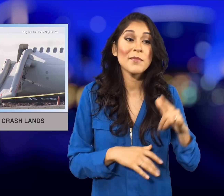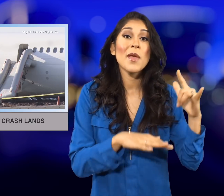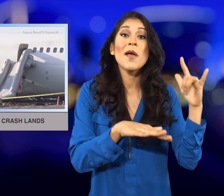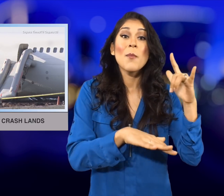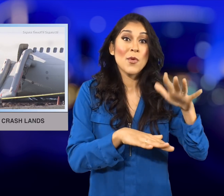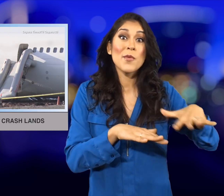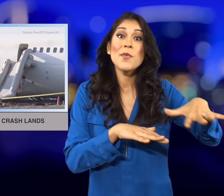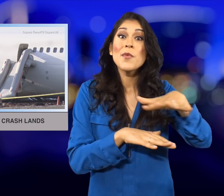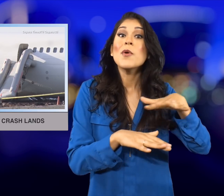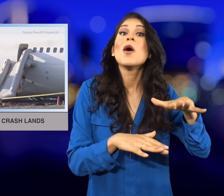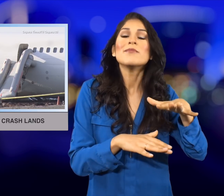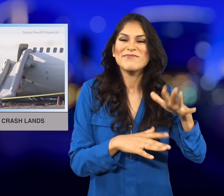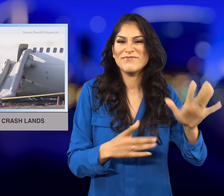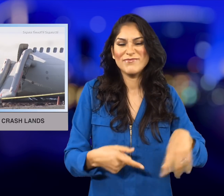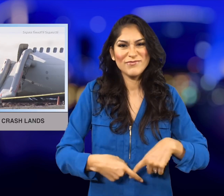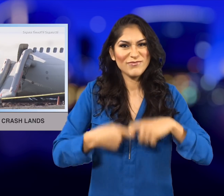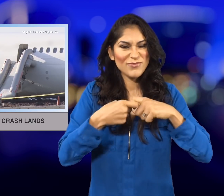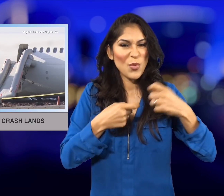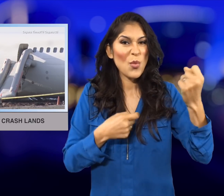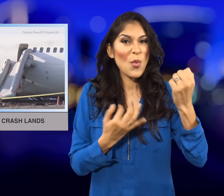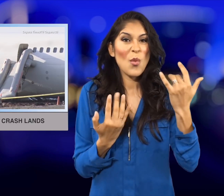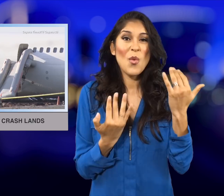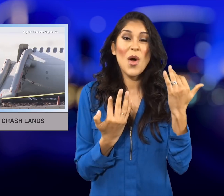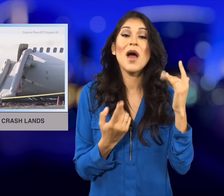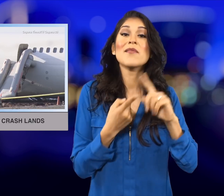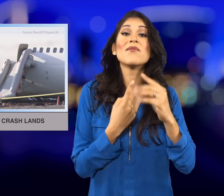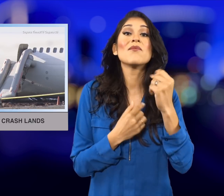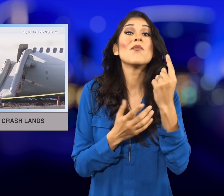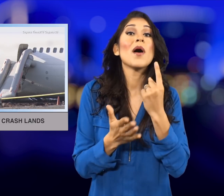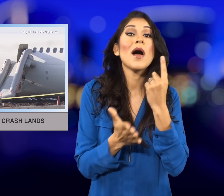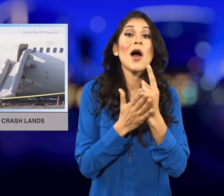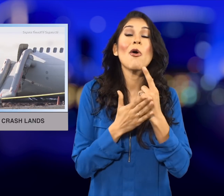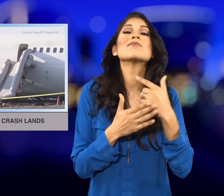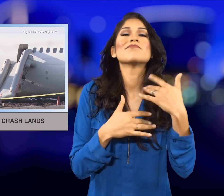Operations at the airport were suspended for a few hours but things are back to normal.